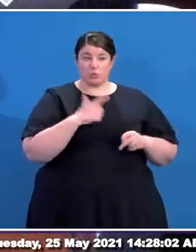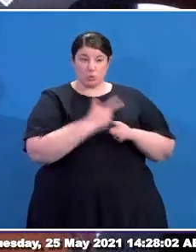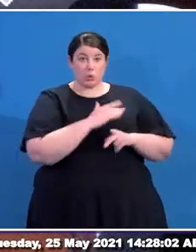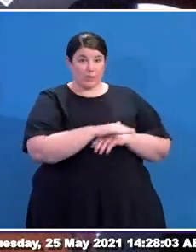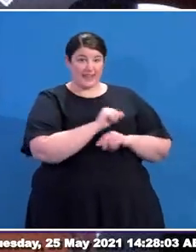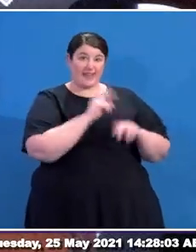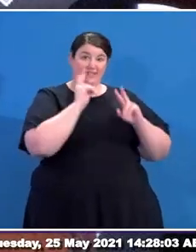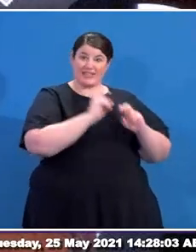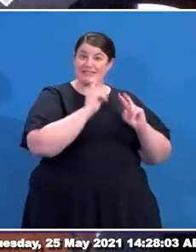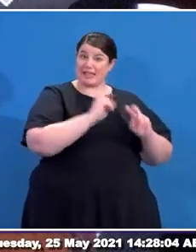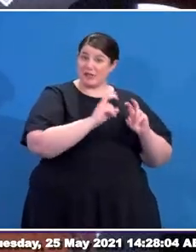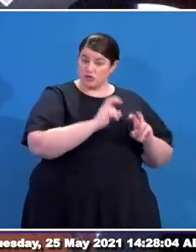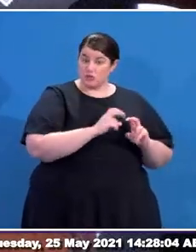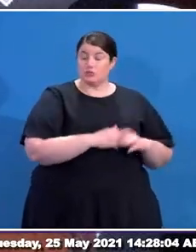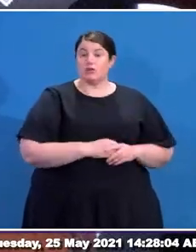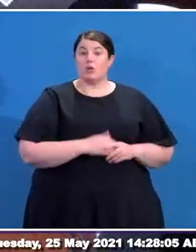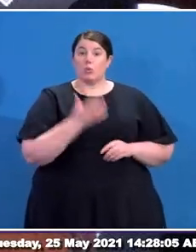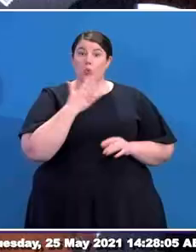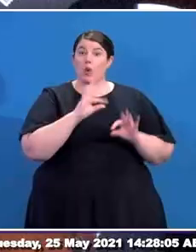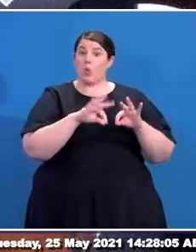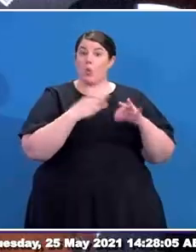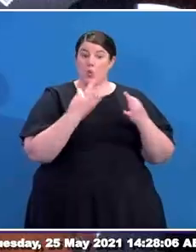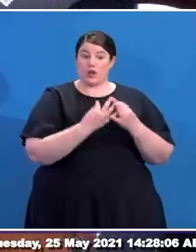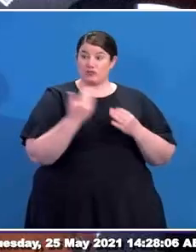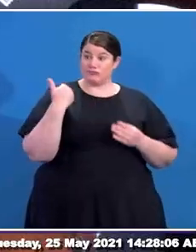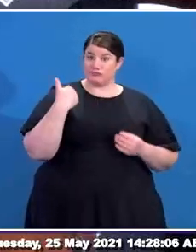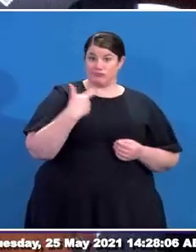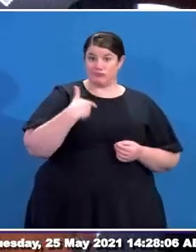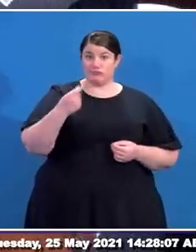When you are asked by an organisation to undertake an investigation,